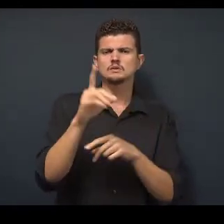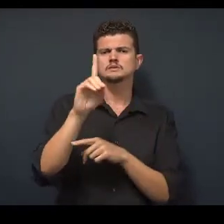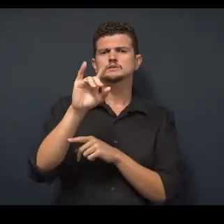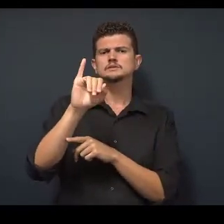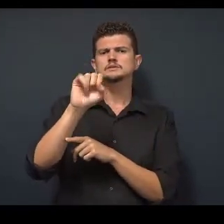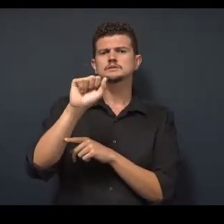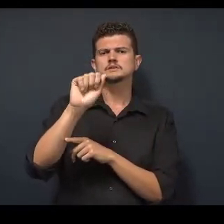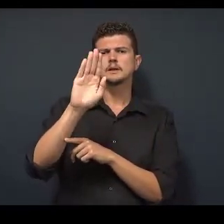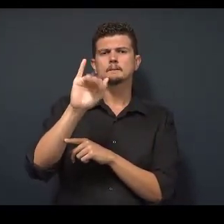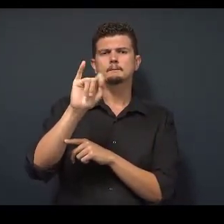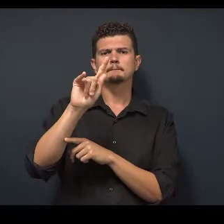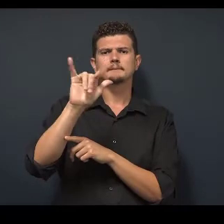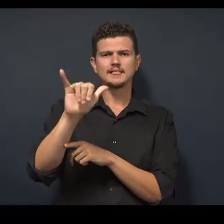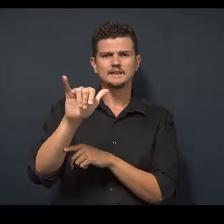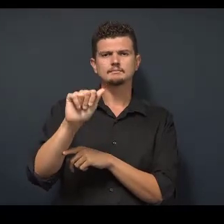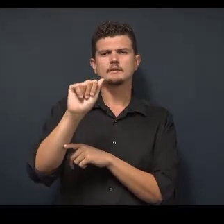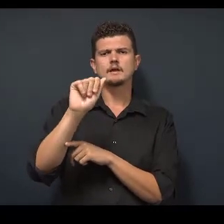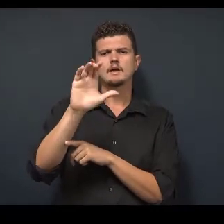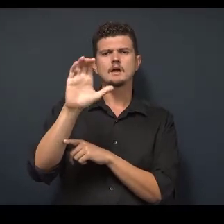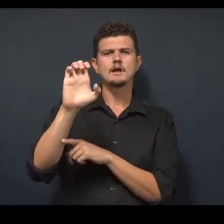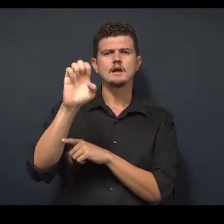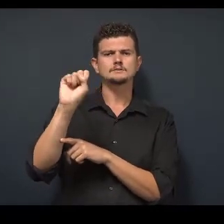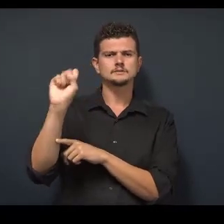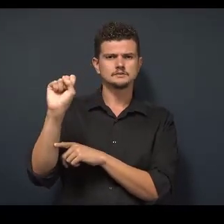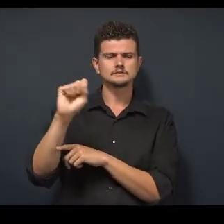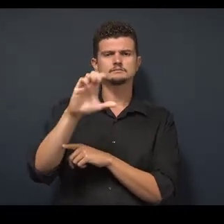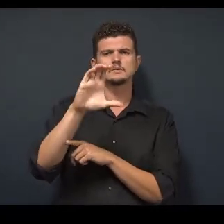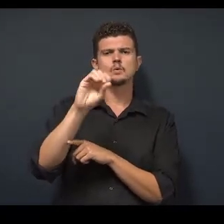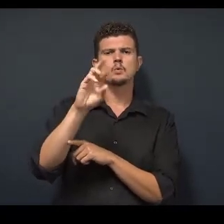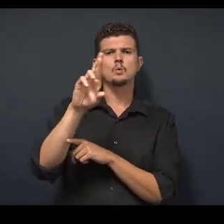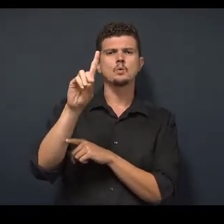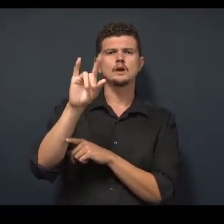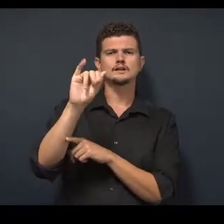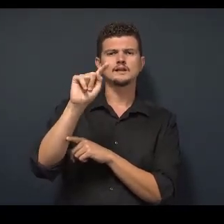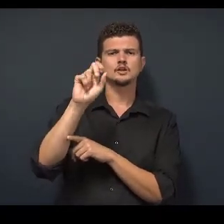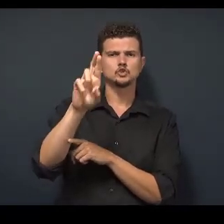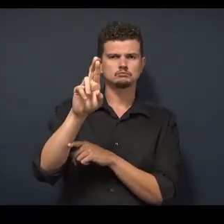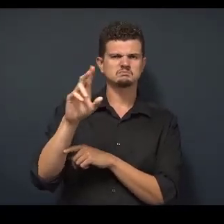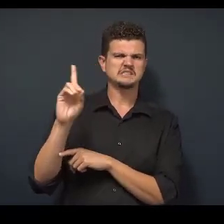each county has at least one local Judicial Branch official or employee who serves as